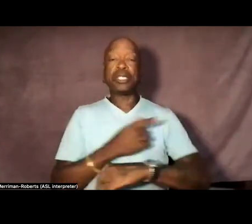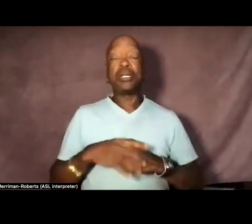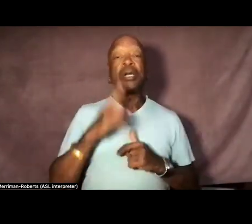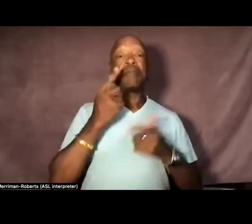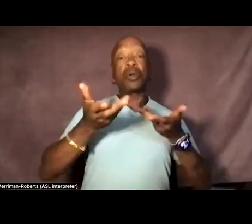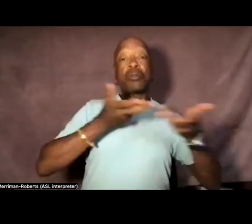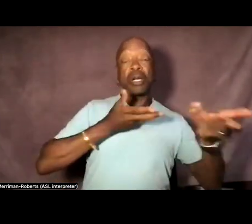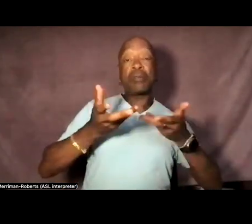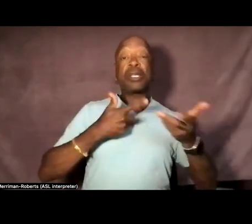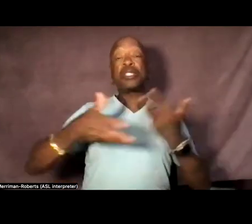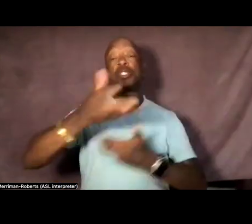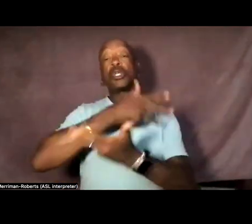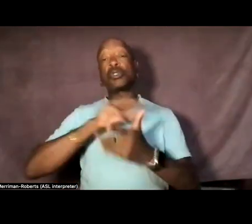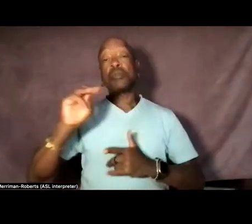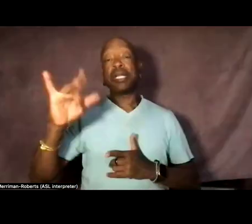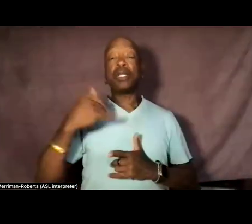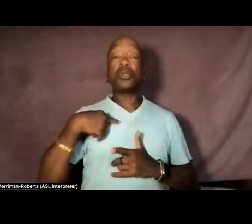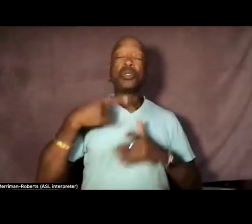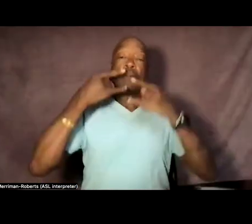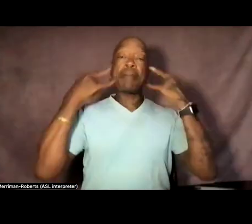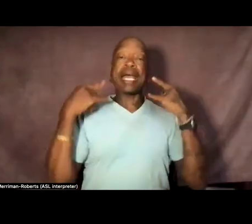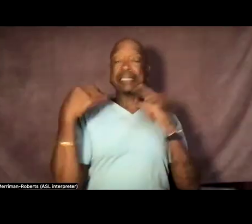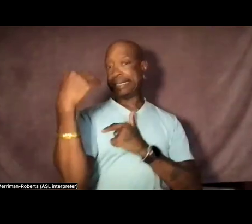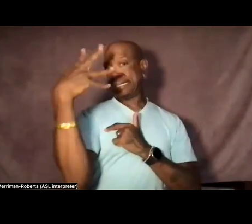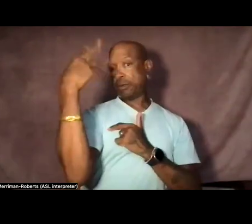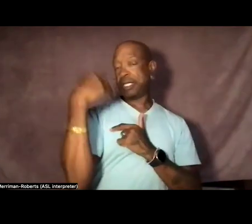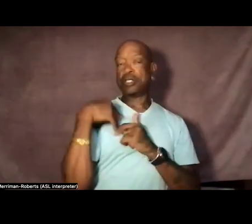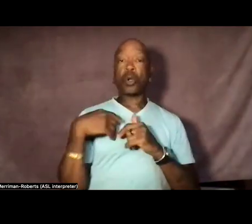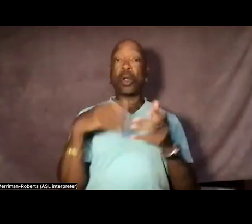take masked selfies and send them together to ma to mask together America and let Julie highlight